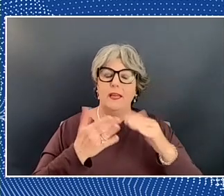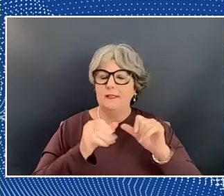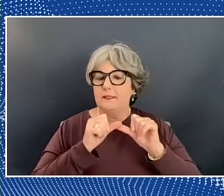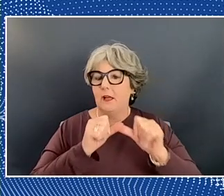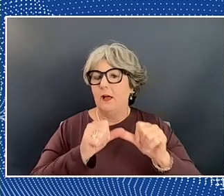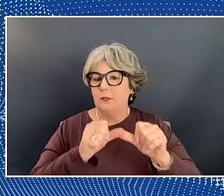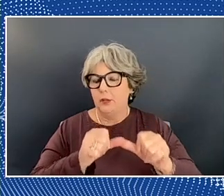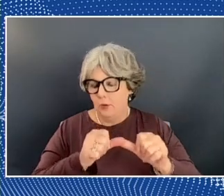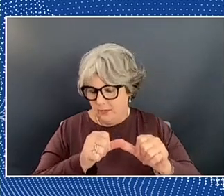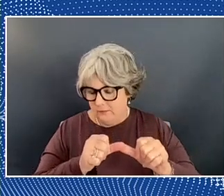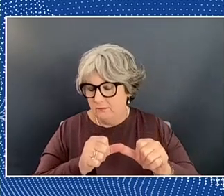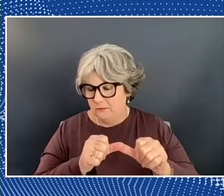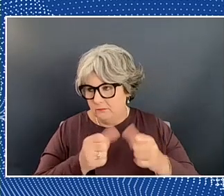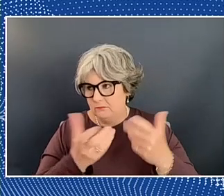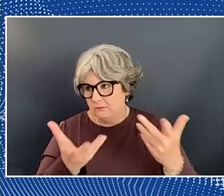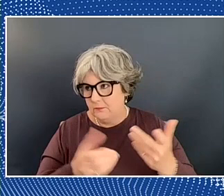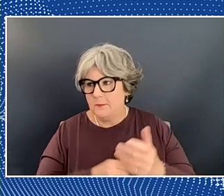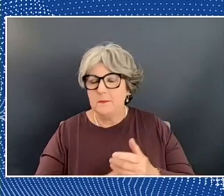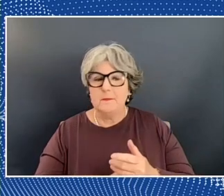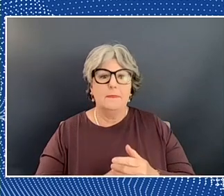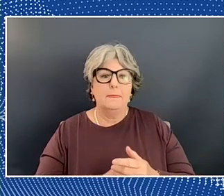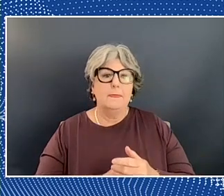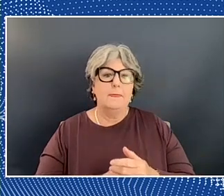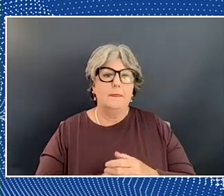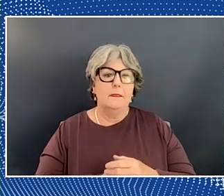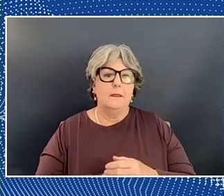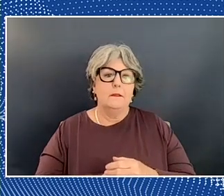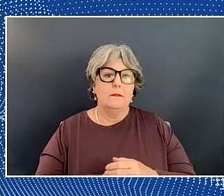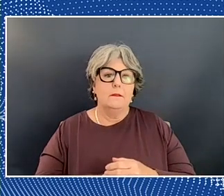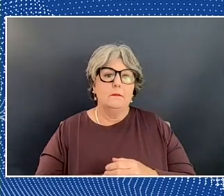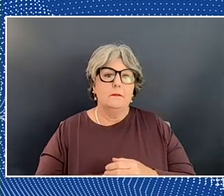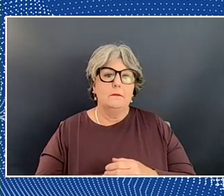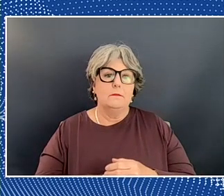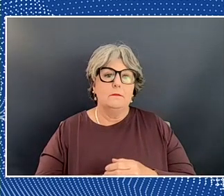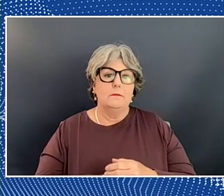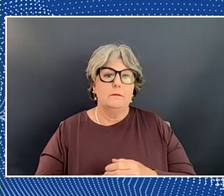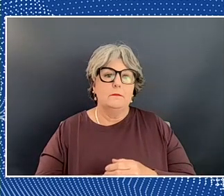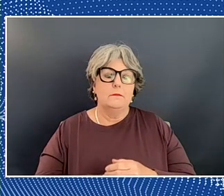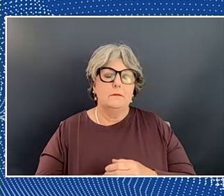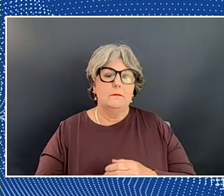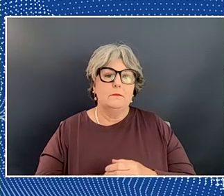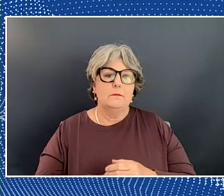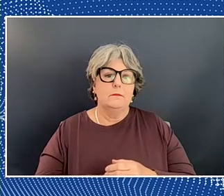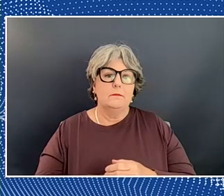So we're going to build, you know, that ongoing development of this model is going